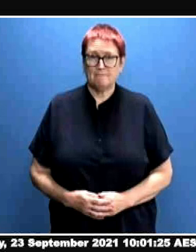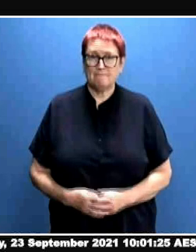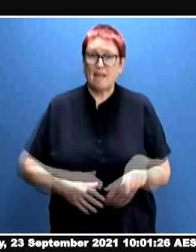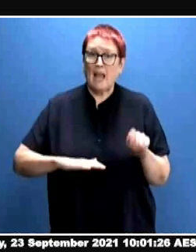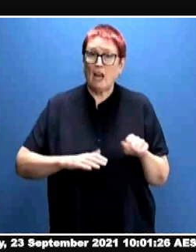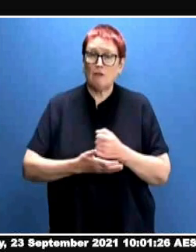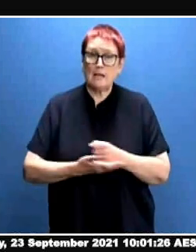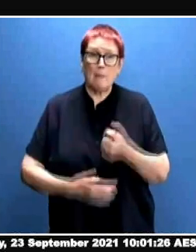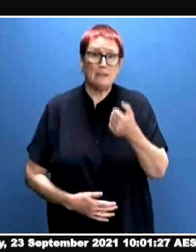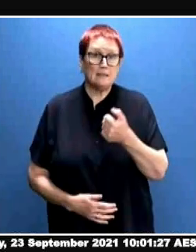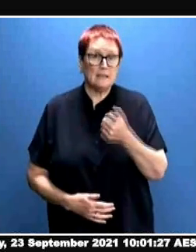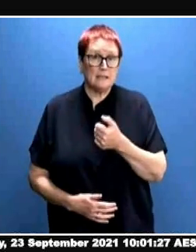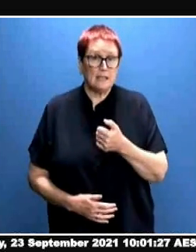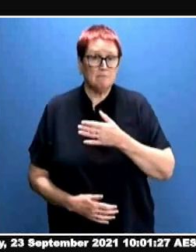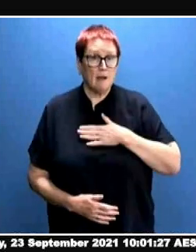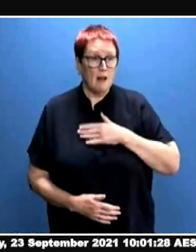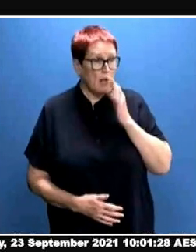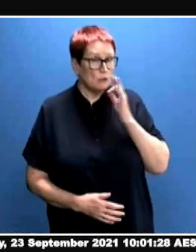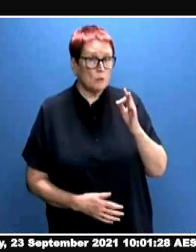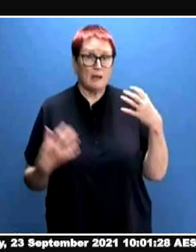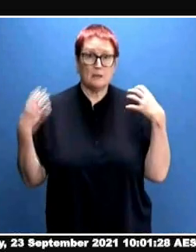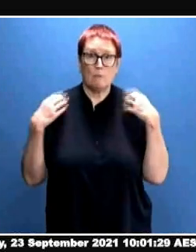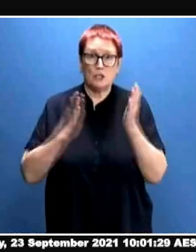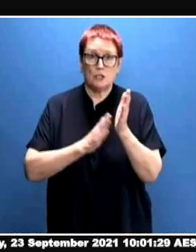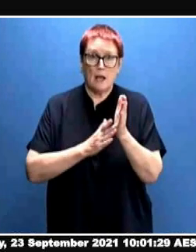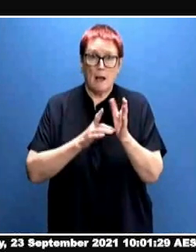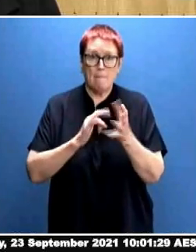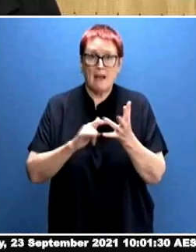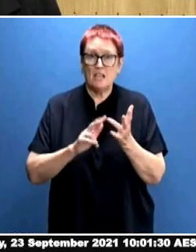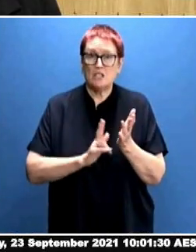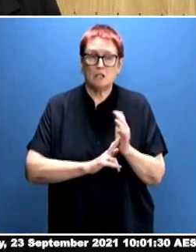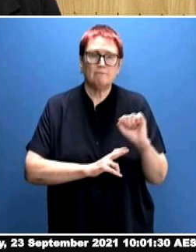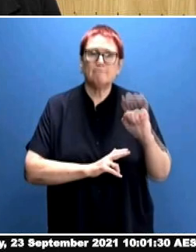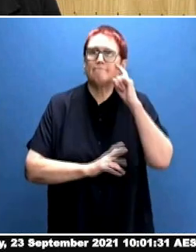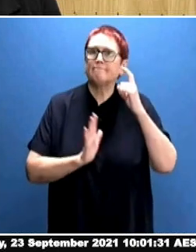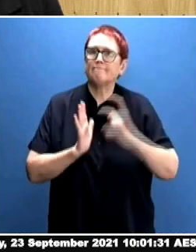I commence by inviting Commissioner Mason to make the Acknowledgement of Country.